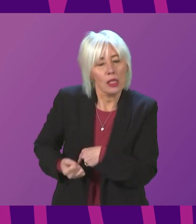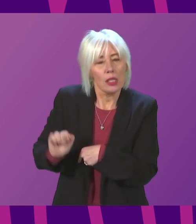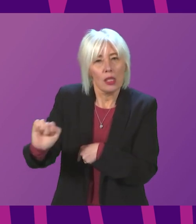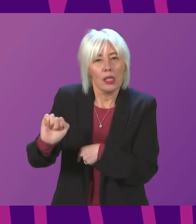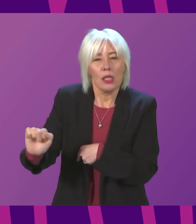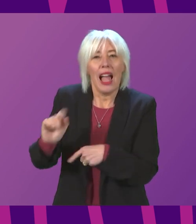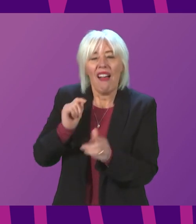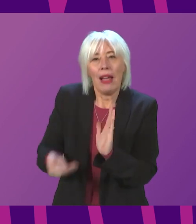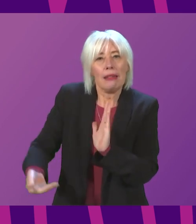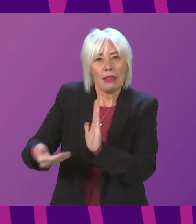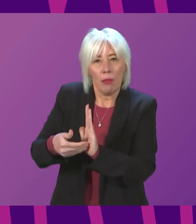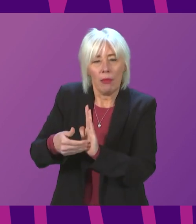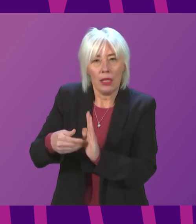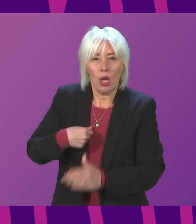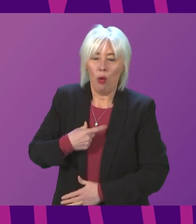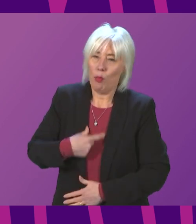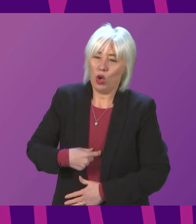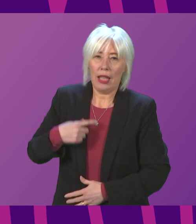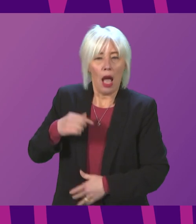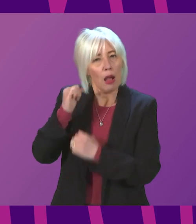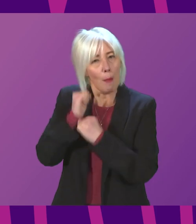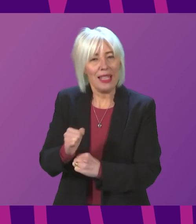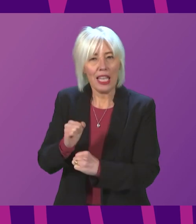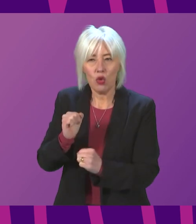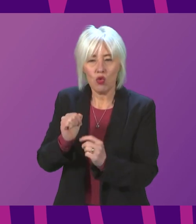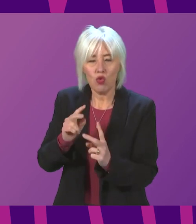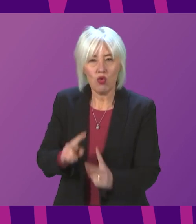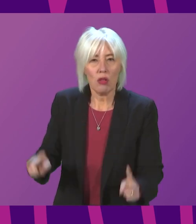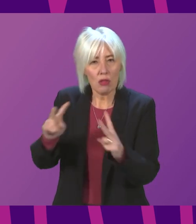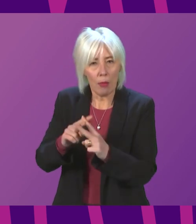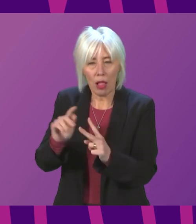supplement and I am personally committed to maximising it. We have doubled it during the